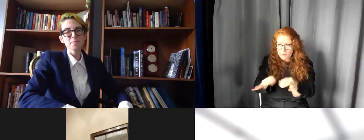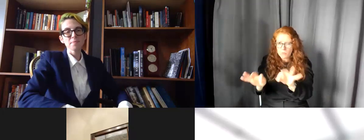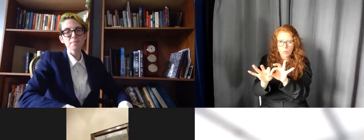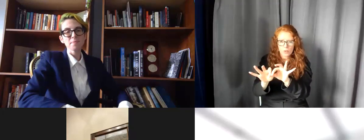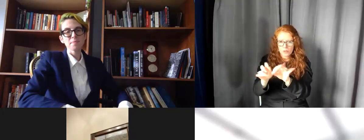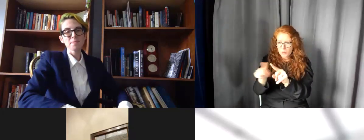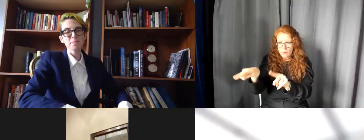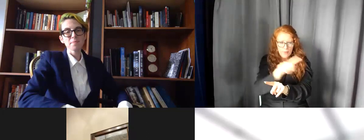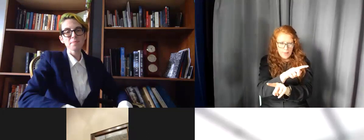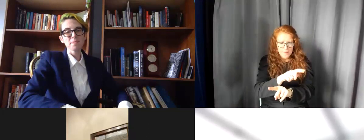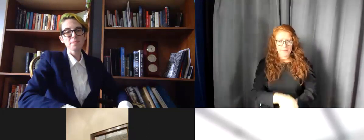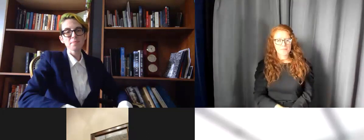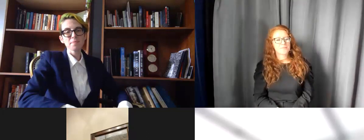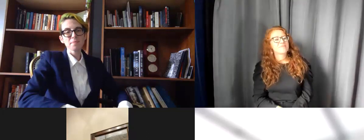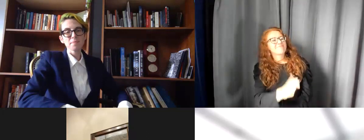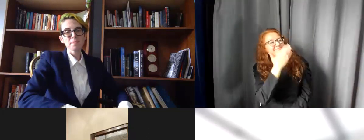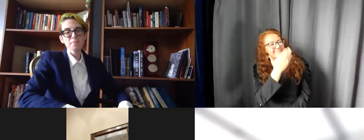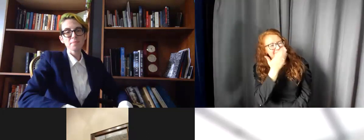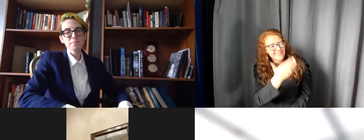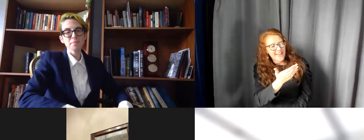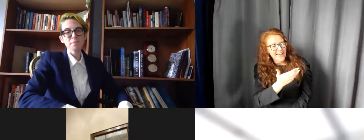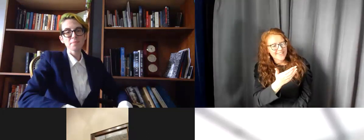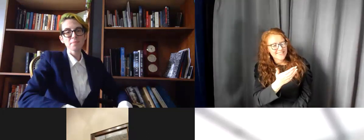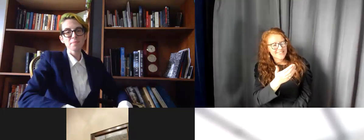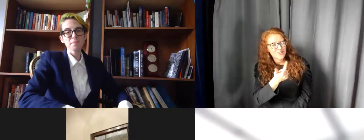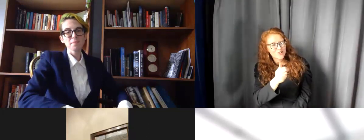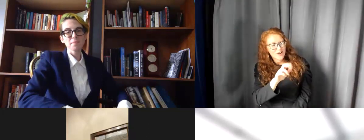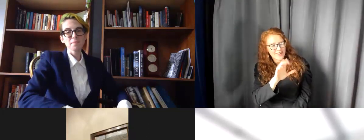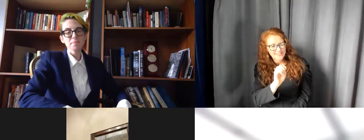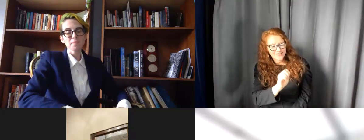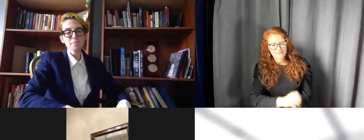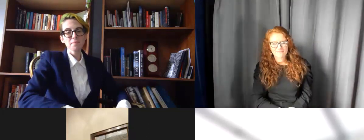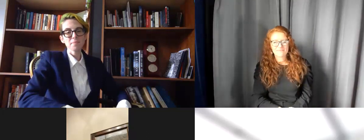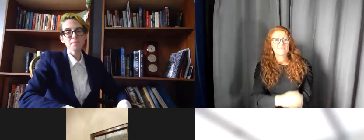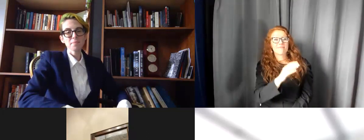Jordan Radford: This is Jordan. Thanks. Jordan Radford: thanks, Grace. Jordan Radford: and thank you, Kara.